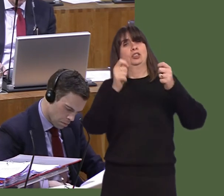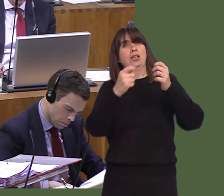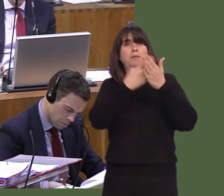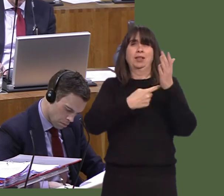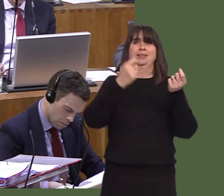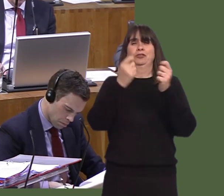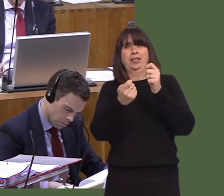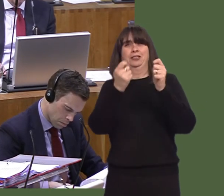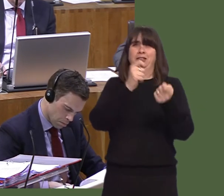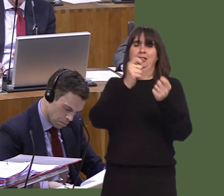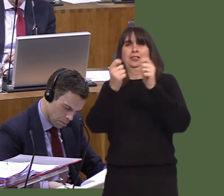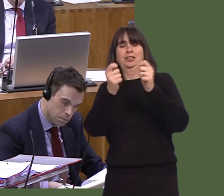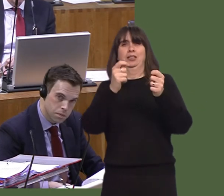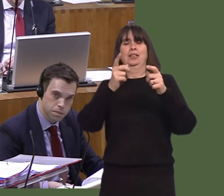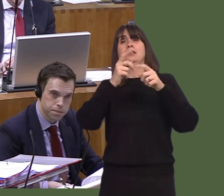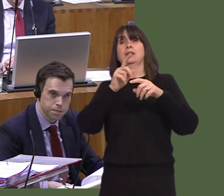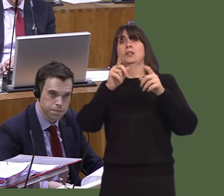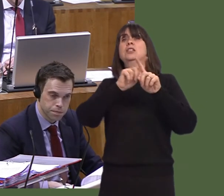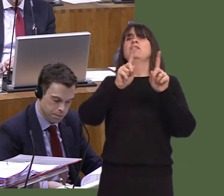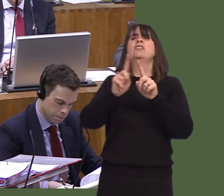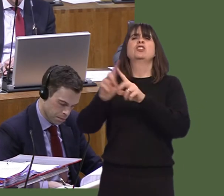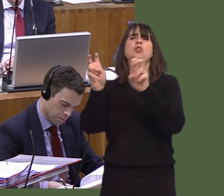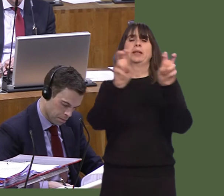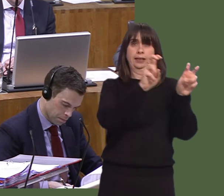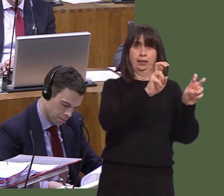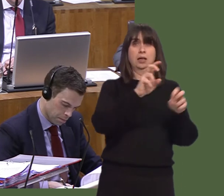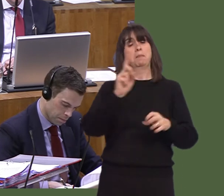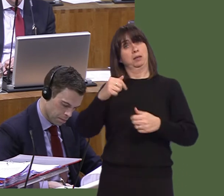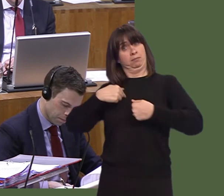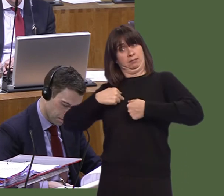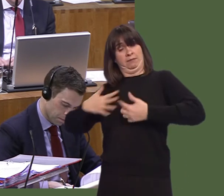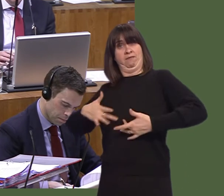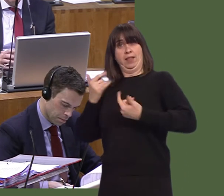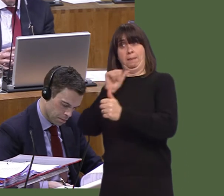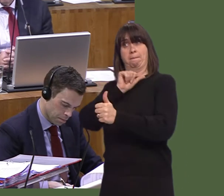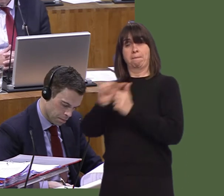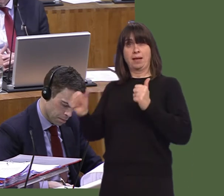This is the only jurisdiction anywhere in the worldócommon law jurisdictionówhere there are two legislatures in the same jurisdiction. It makes no sense.